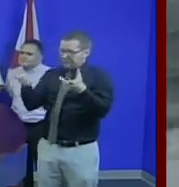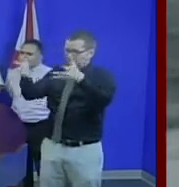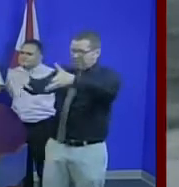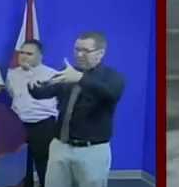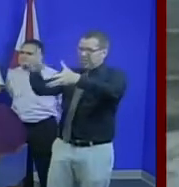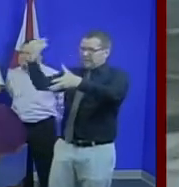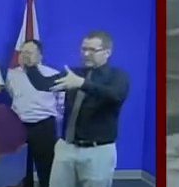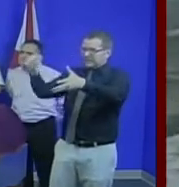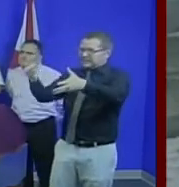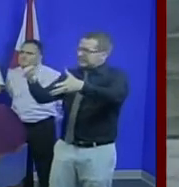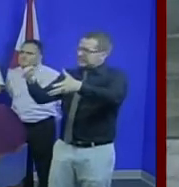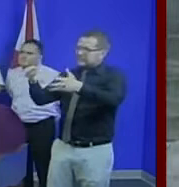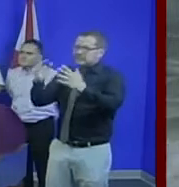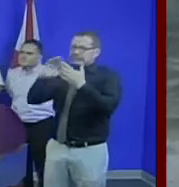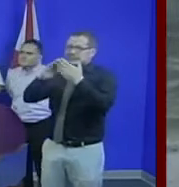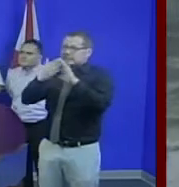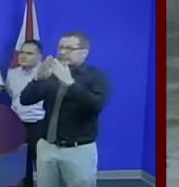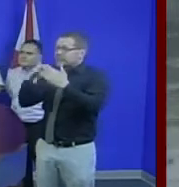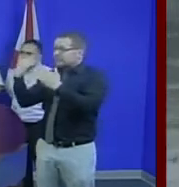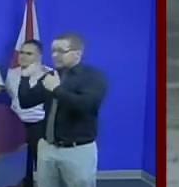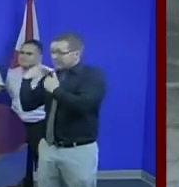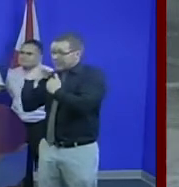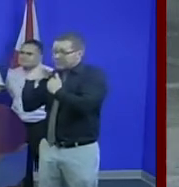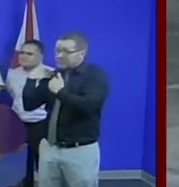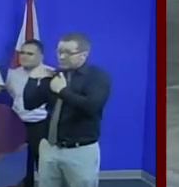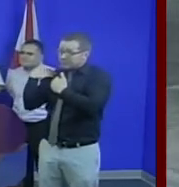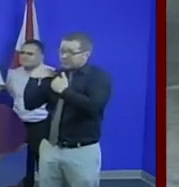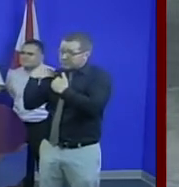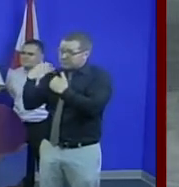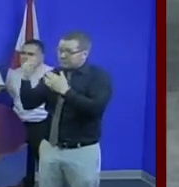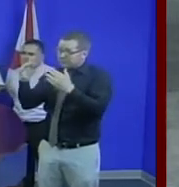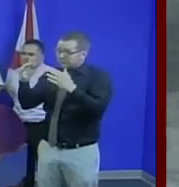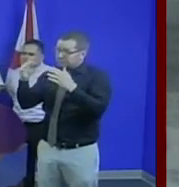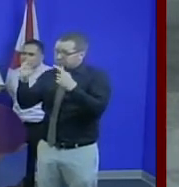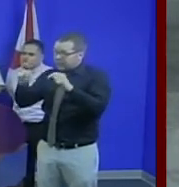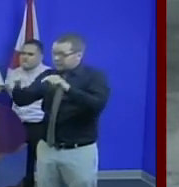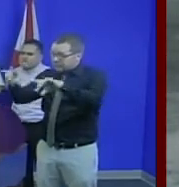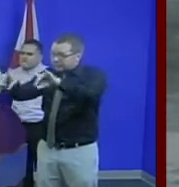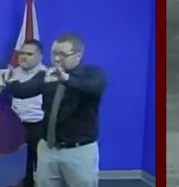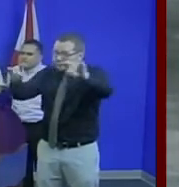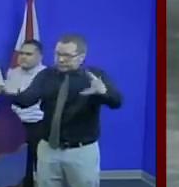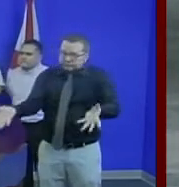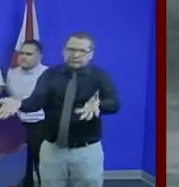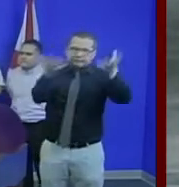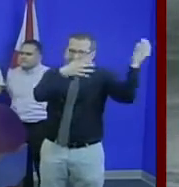THERE ARE A NUMBER OF CITIES THAT WERE SUPPOSED TO HAVE BULK TRASH PICK UP OVER THE LAST FEW